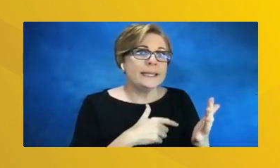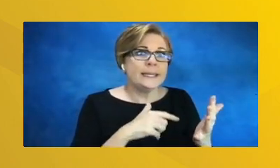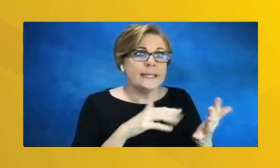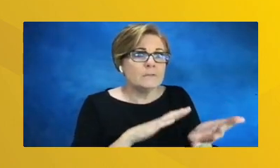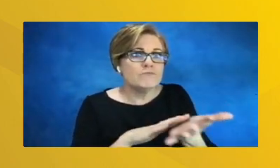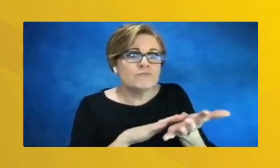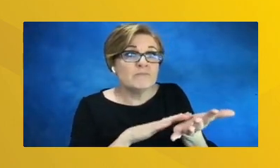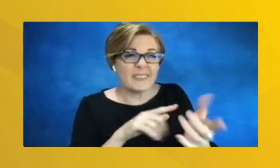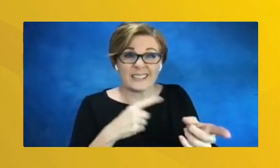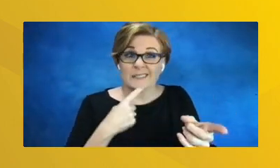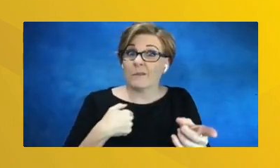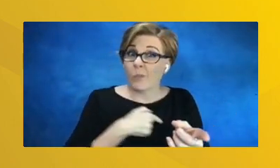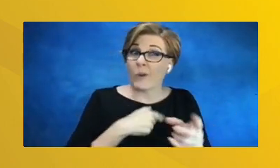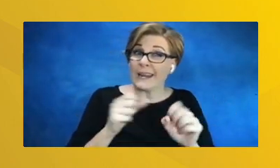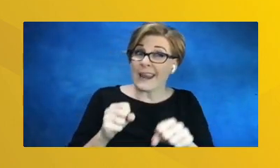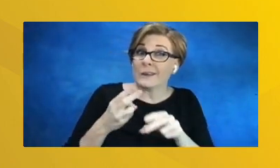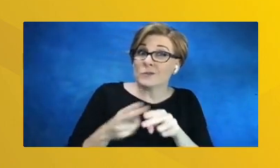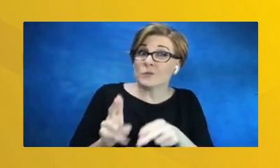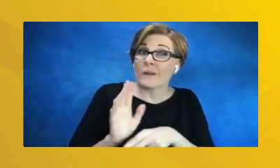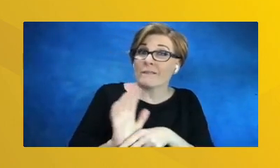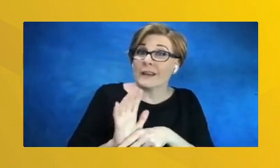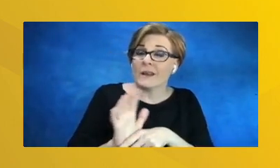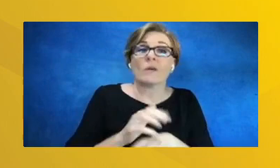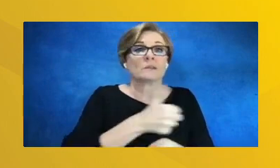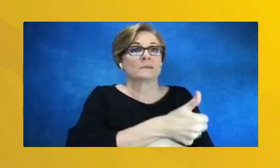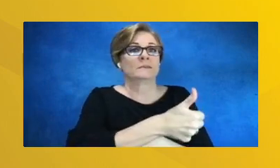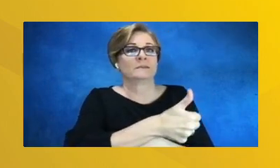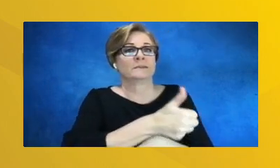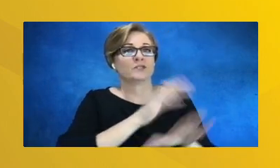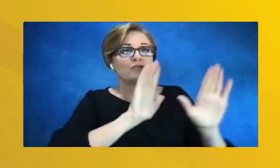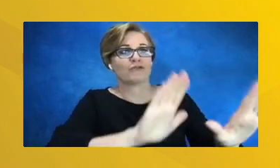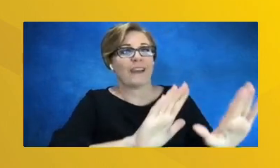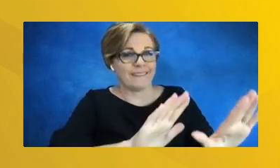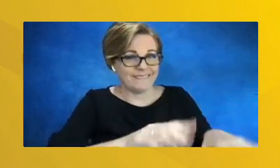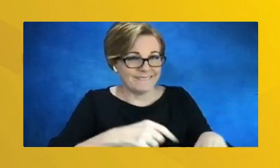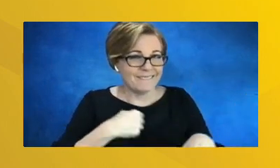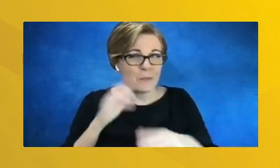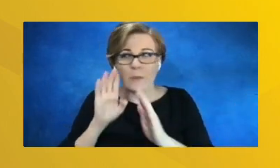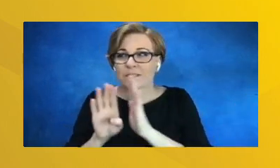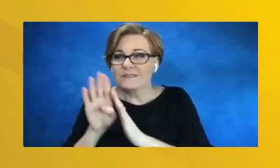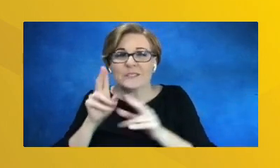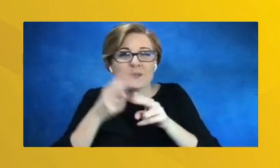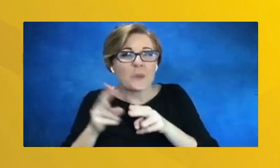So we were trying to respond in that way to say, "OK, you know, we can do these little short snippets that will help.